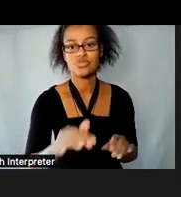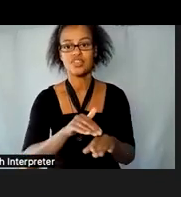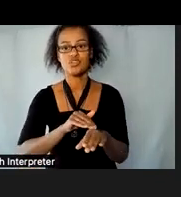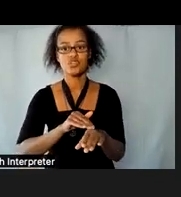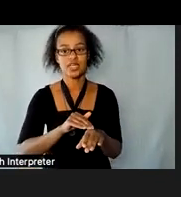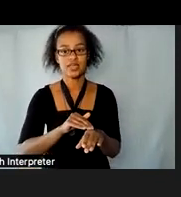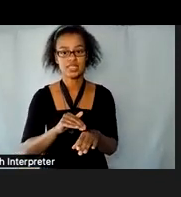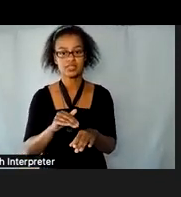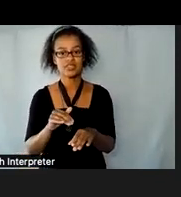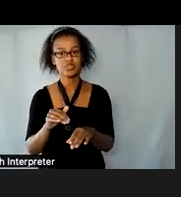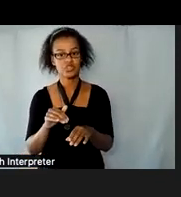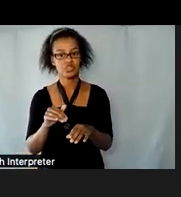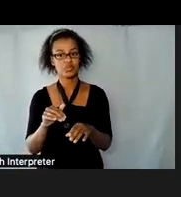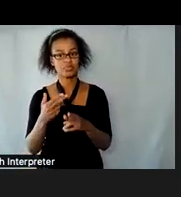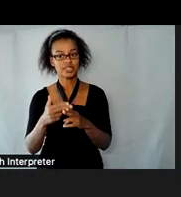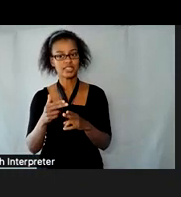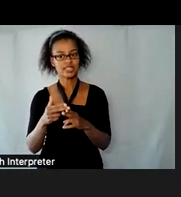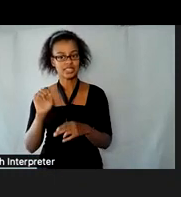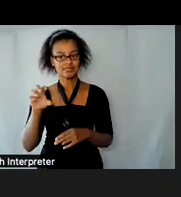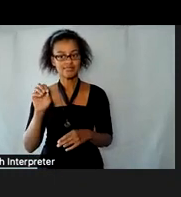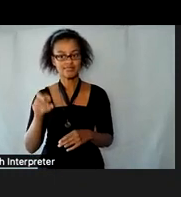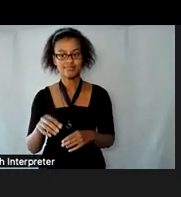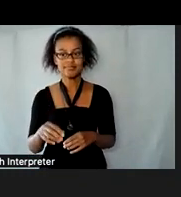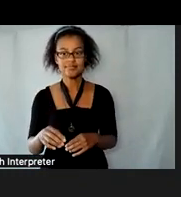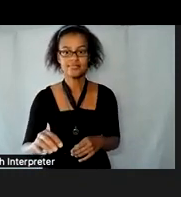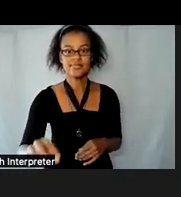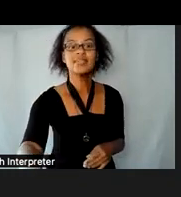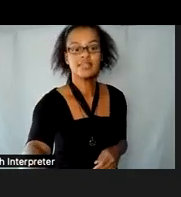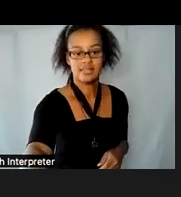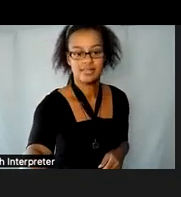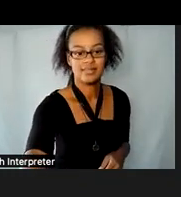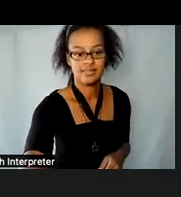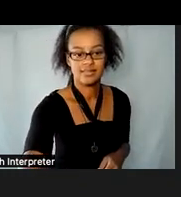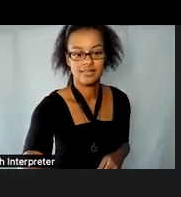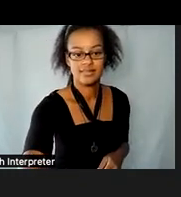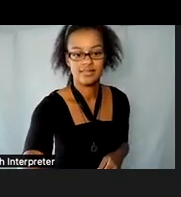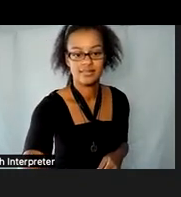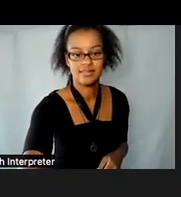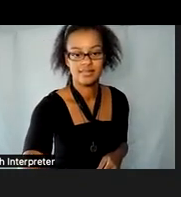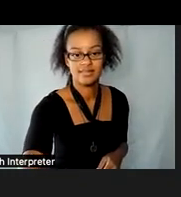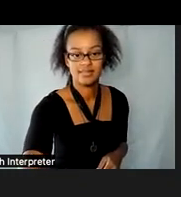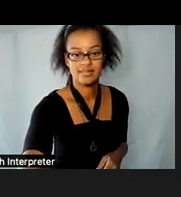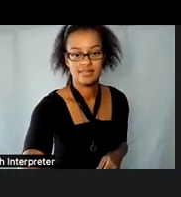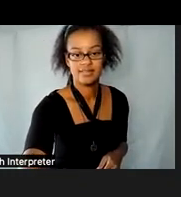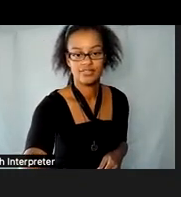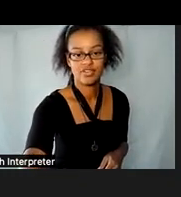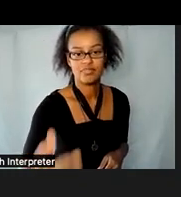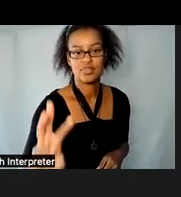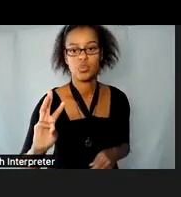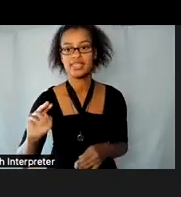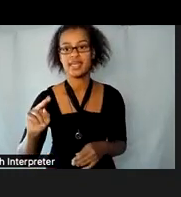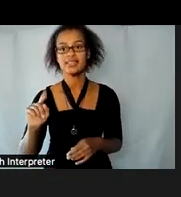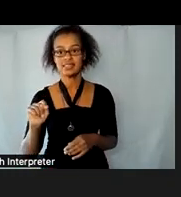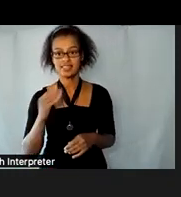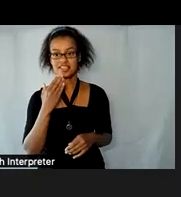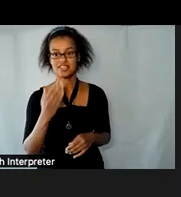Those names a little slower please, for sure, oppose that.